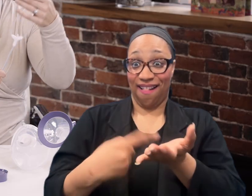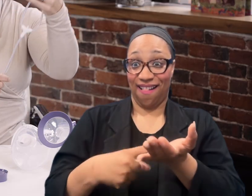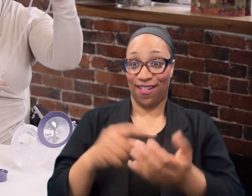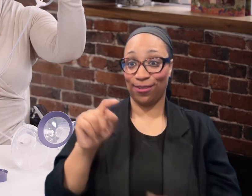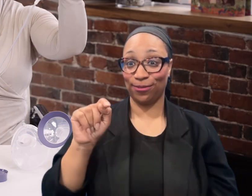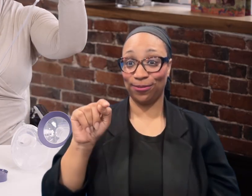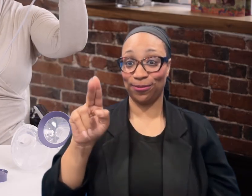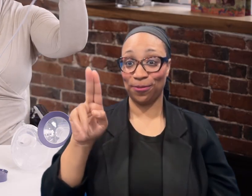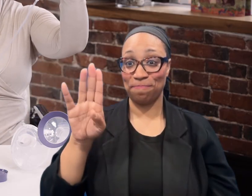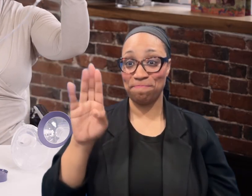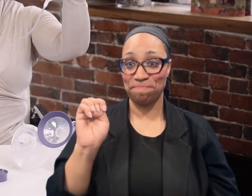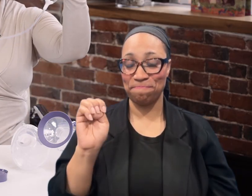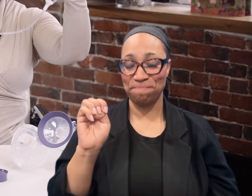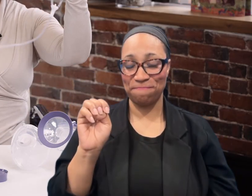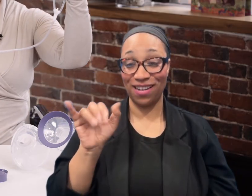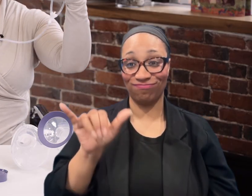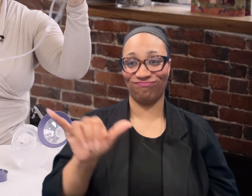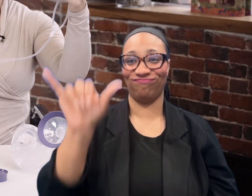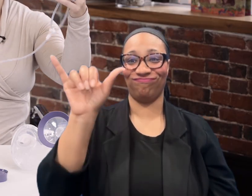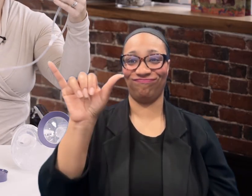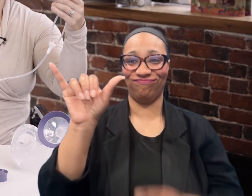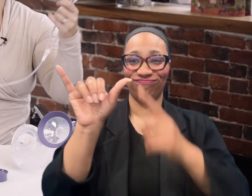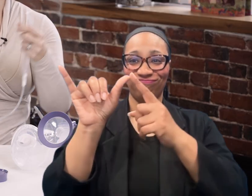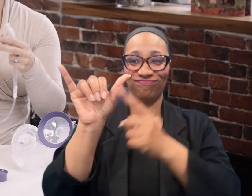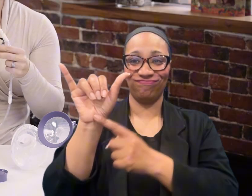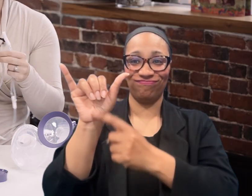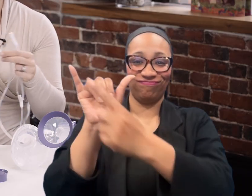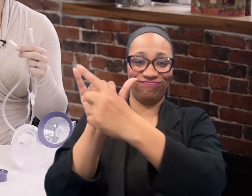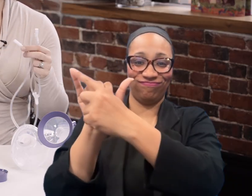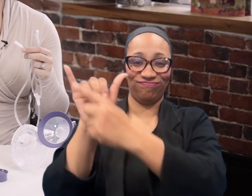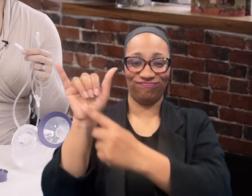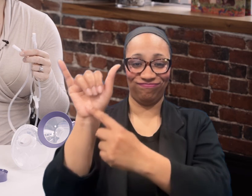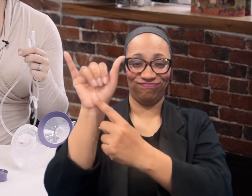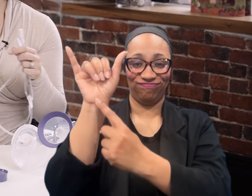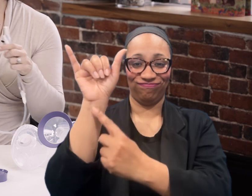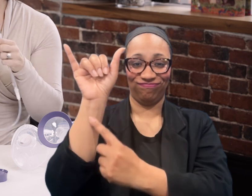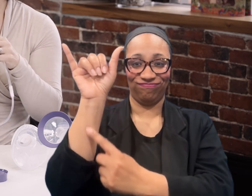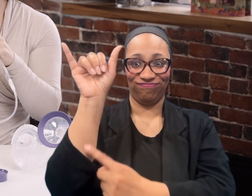connector, the longer piece of tubing, is going to go towards the pump motor. And on the pump motor,